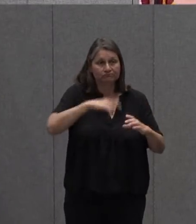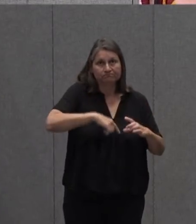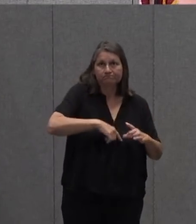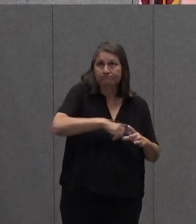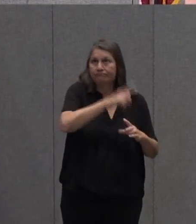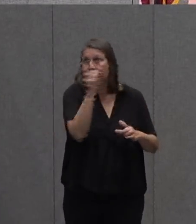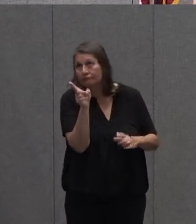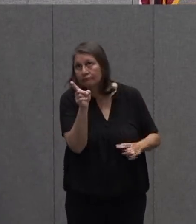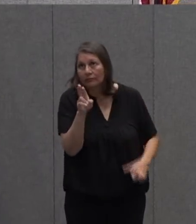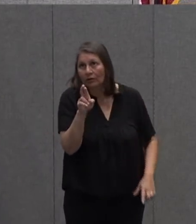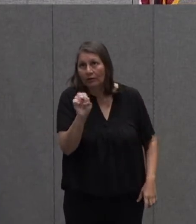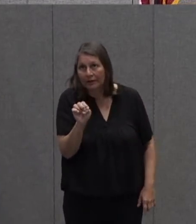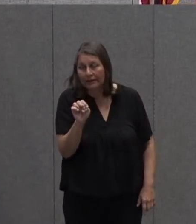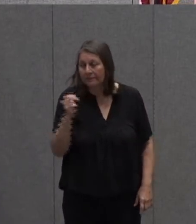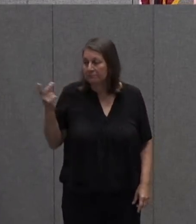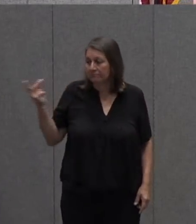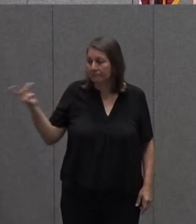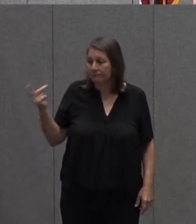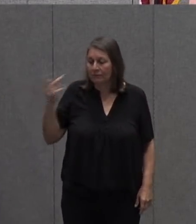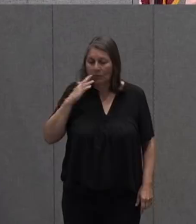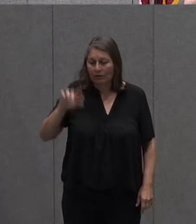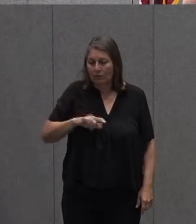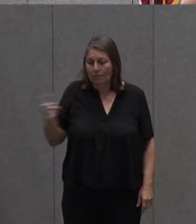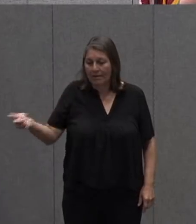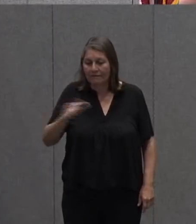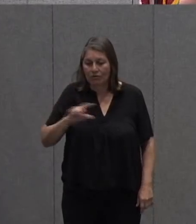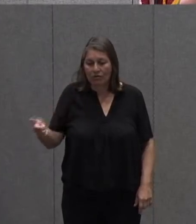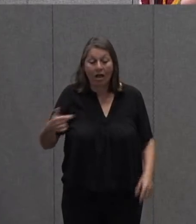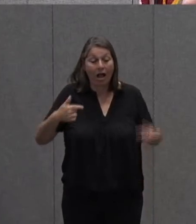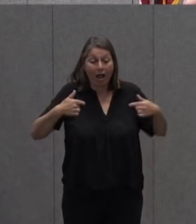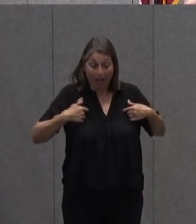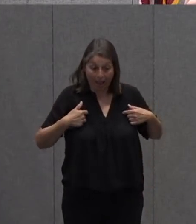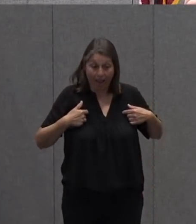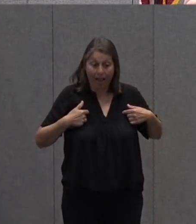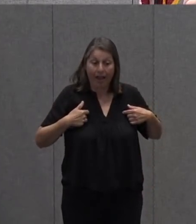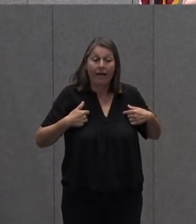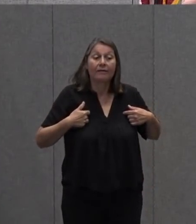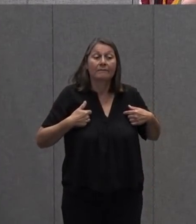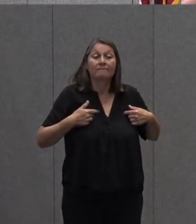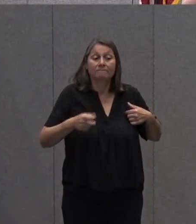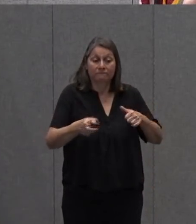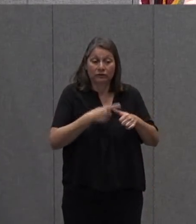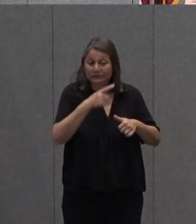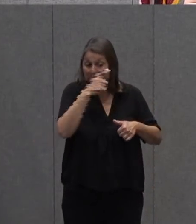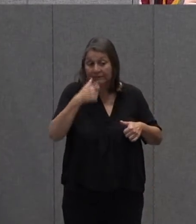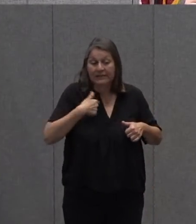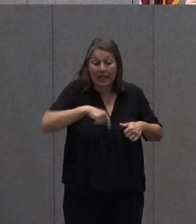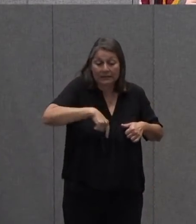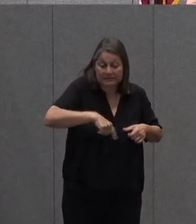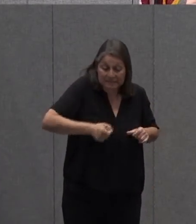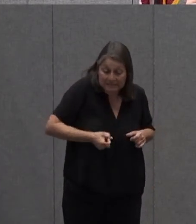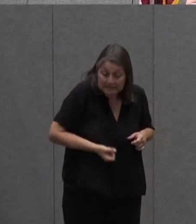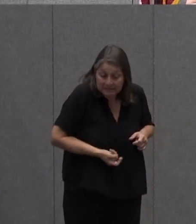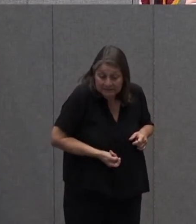Ms. Lori and I are gonna go back and forth. Since I was the spinner, I will go first. And I need to think of a word that starts with RE.